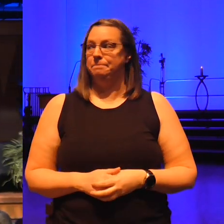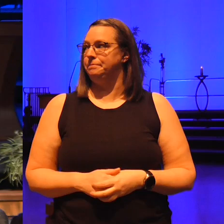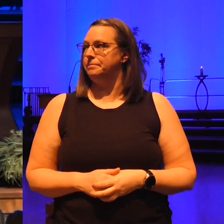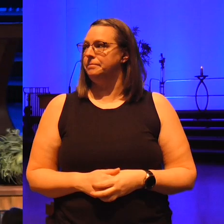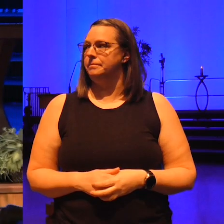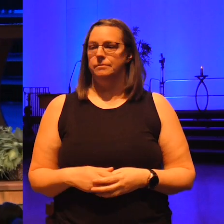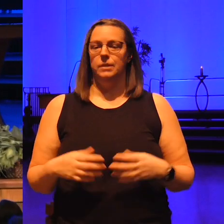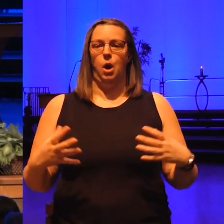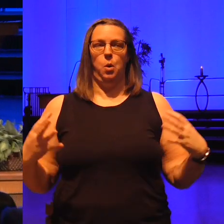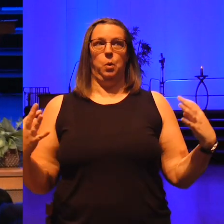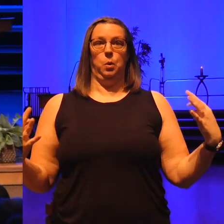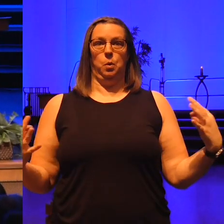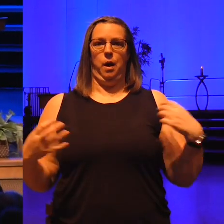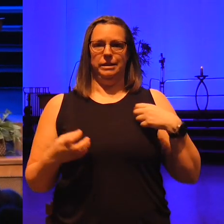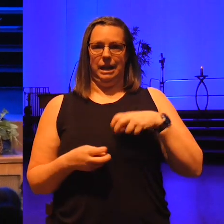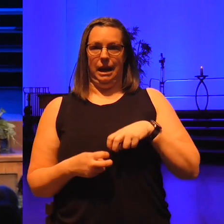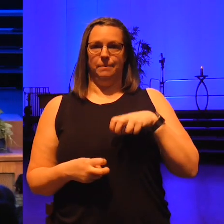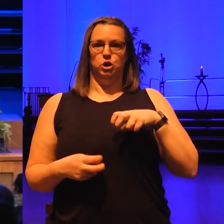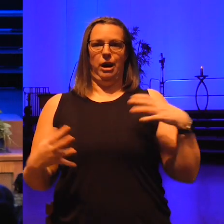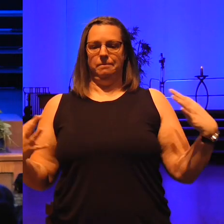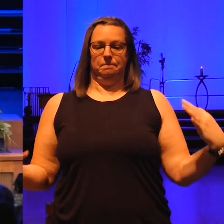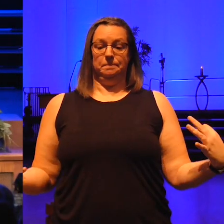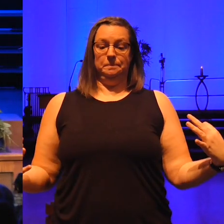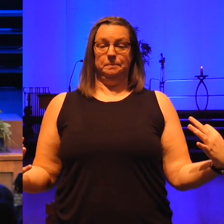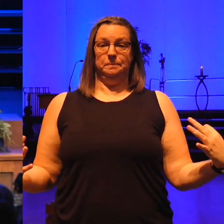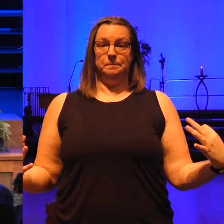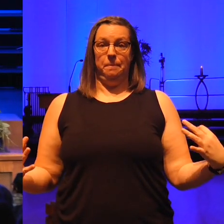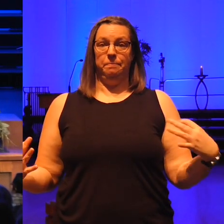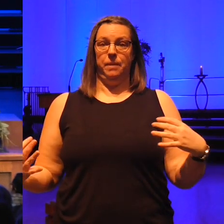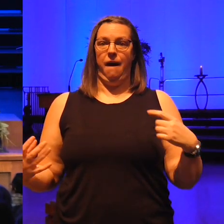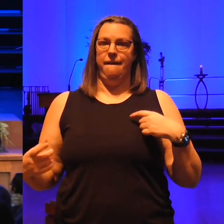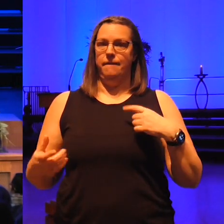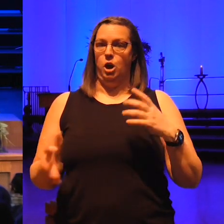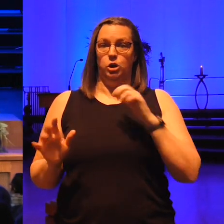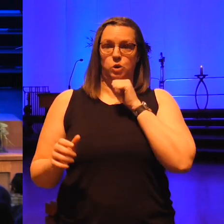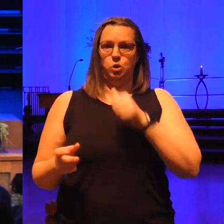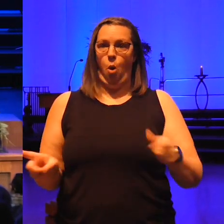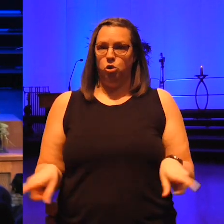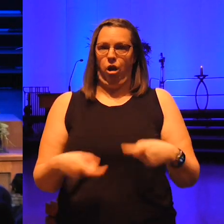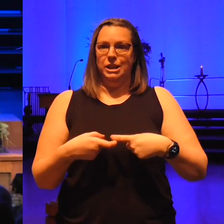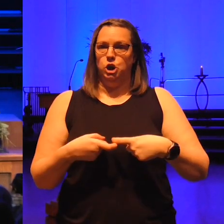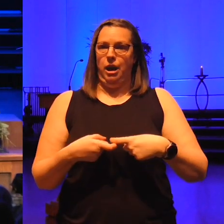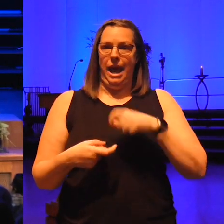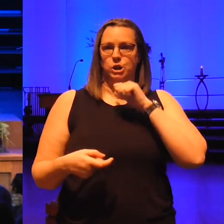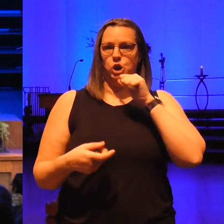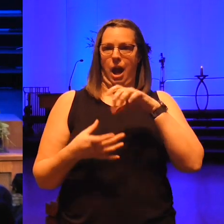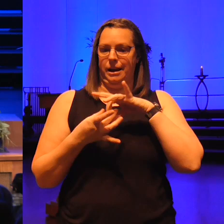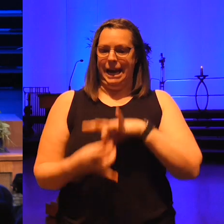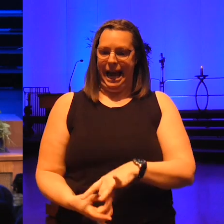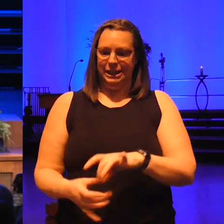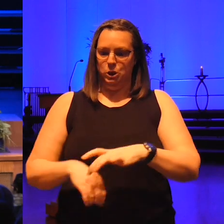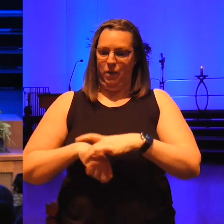straight feet flat on ground God forbid you cross your legs and you won't be connected to the Earth